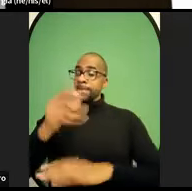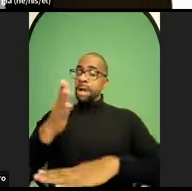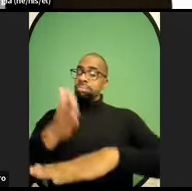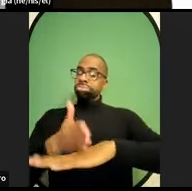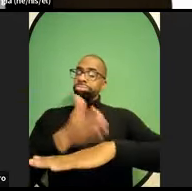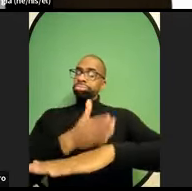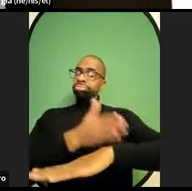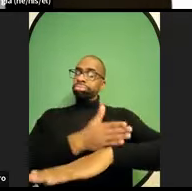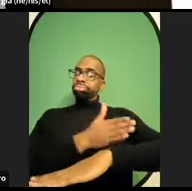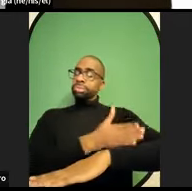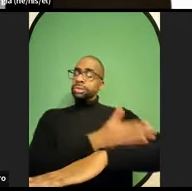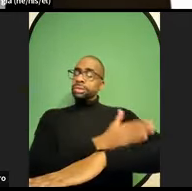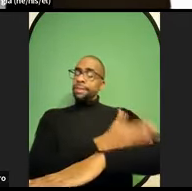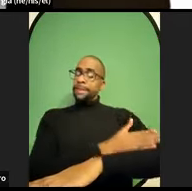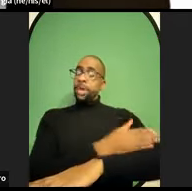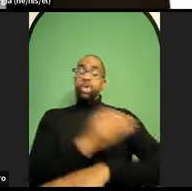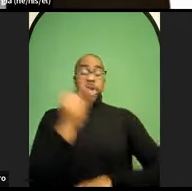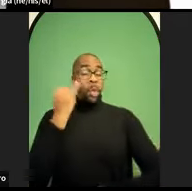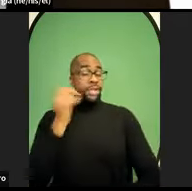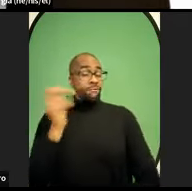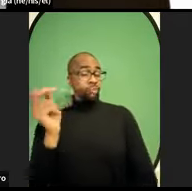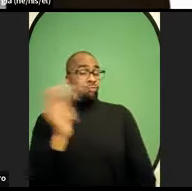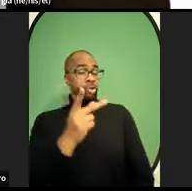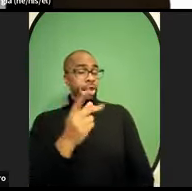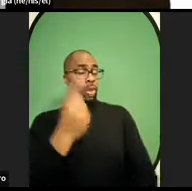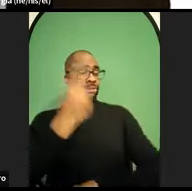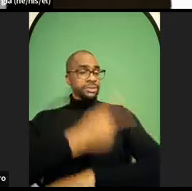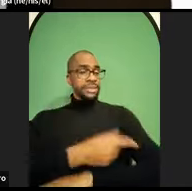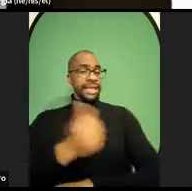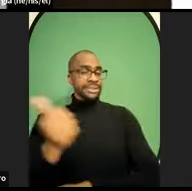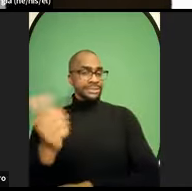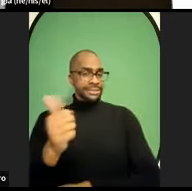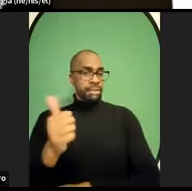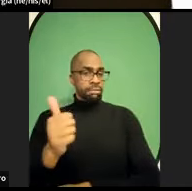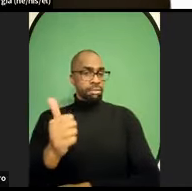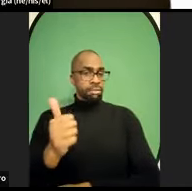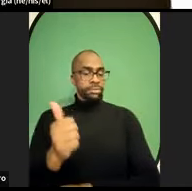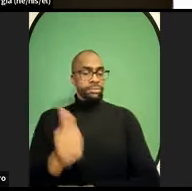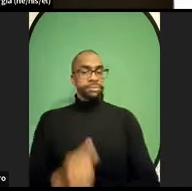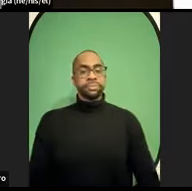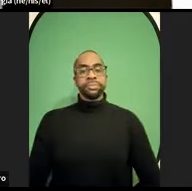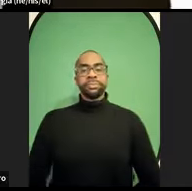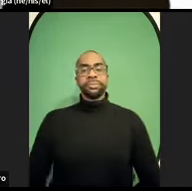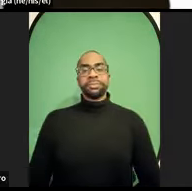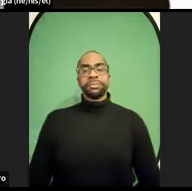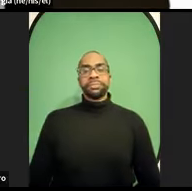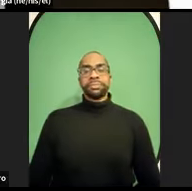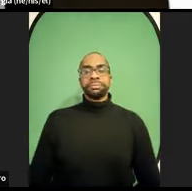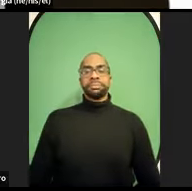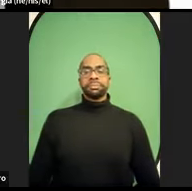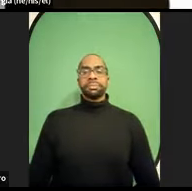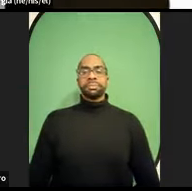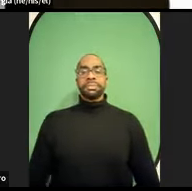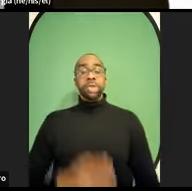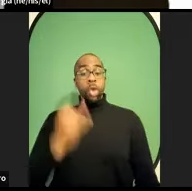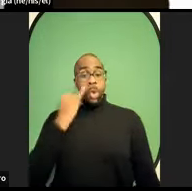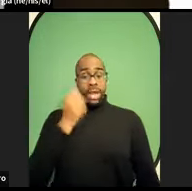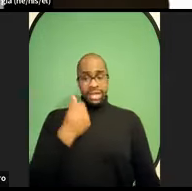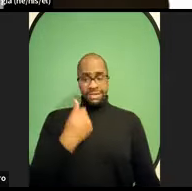overall symptoms, need to be improving in order to return on data improving in order to return on day 10, so. So, this point is important because it sounds a little different from what is considered a